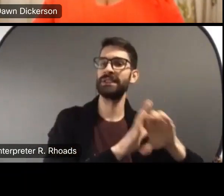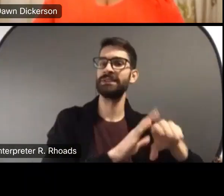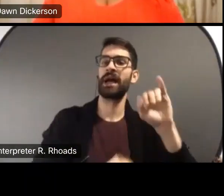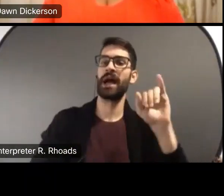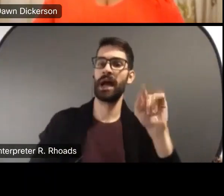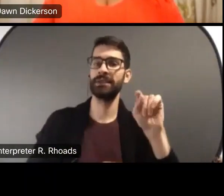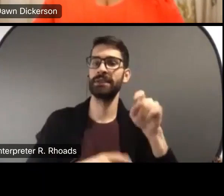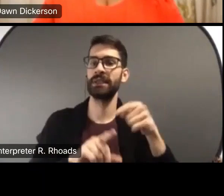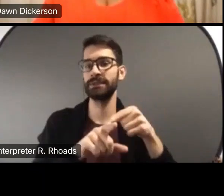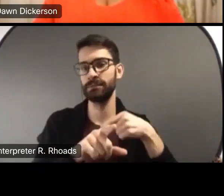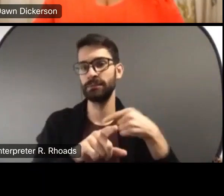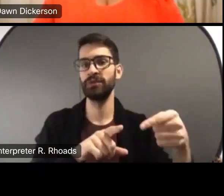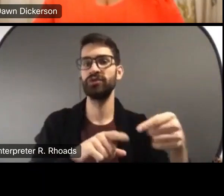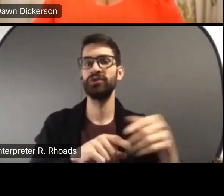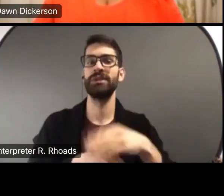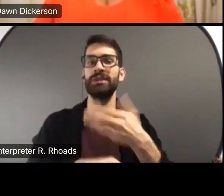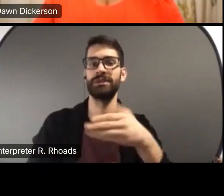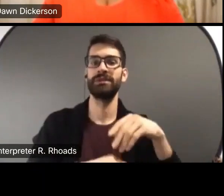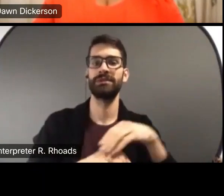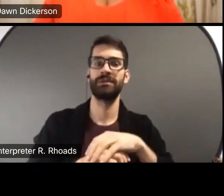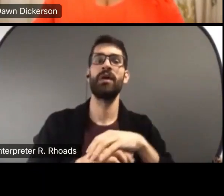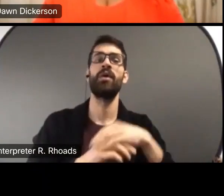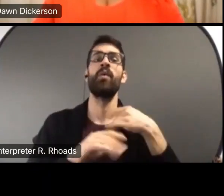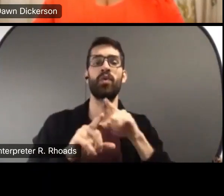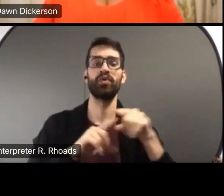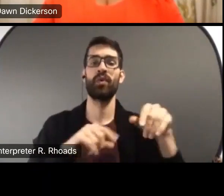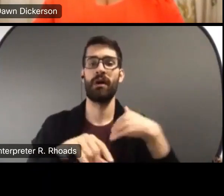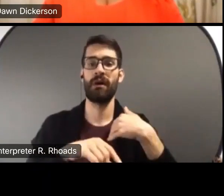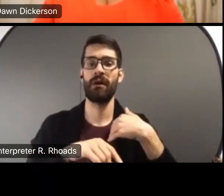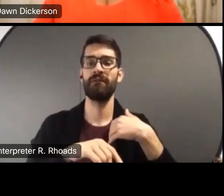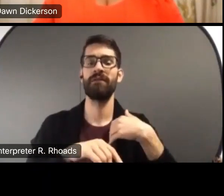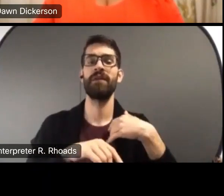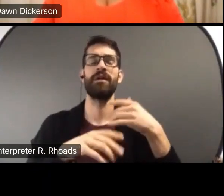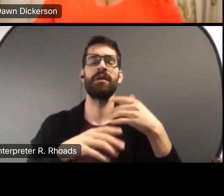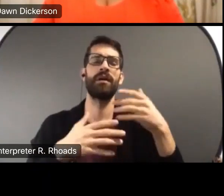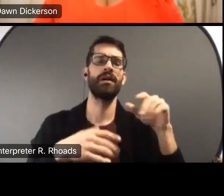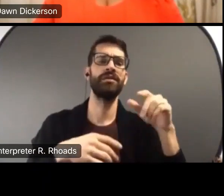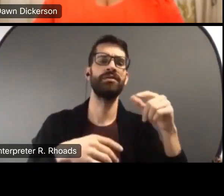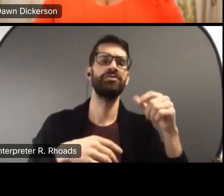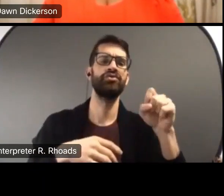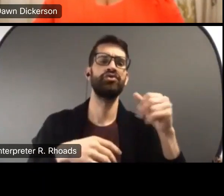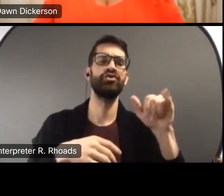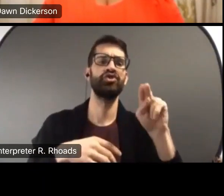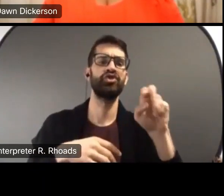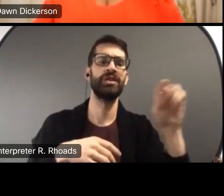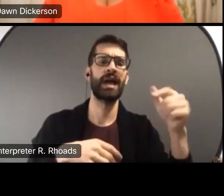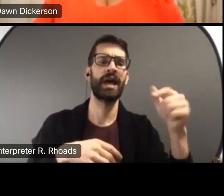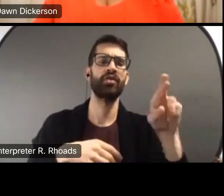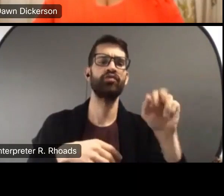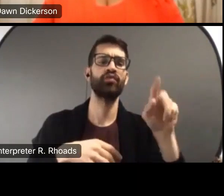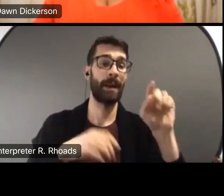Interim Executive Director Schannette Grant may also be online, but today's new Commission